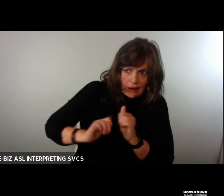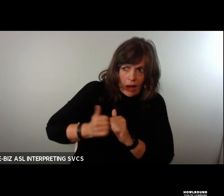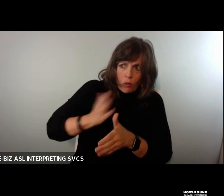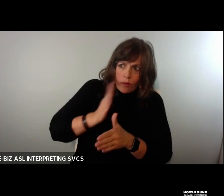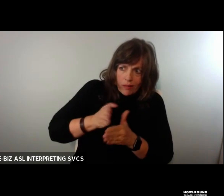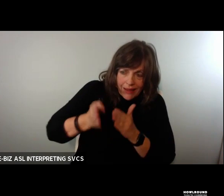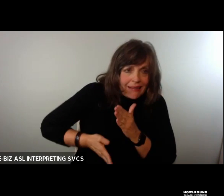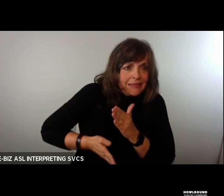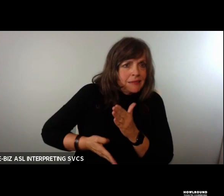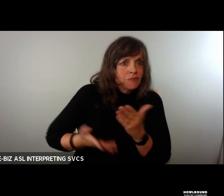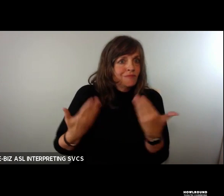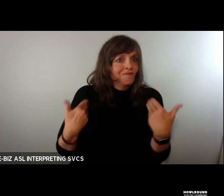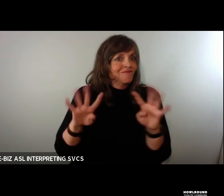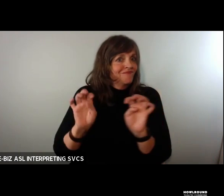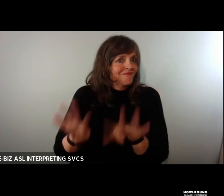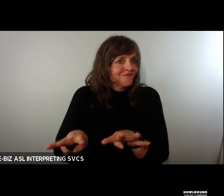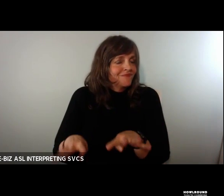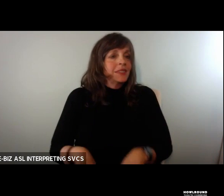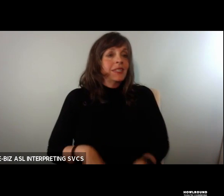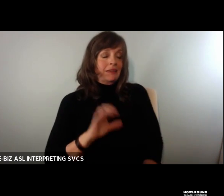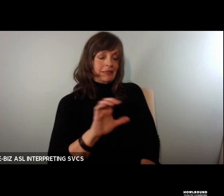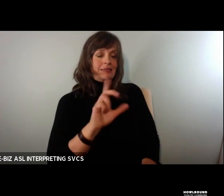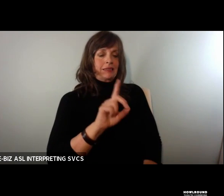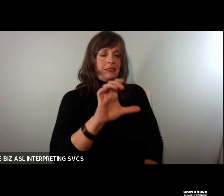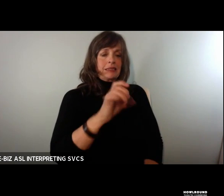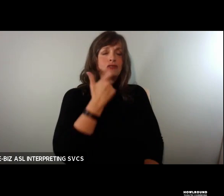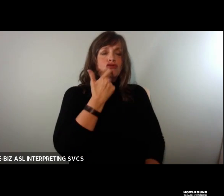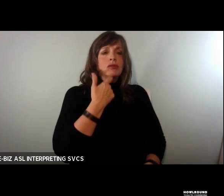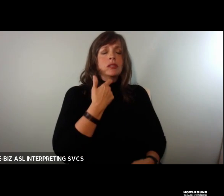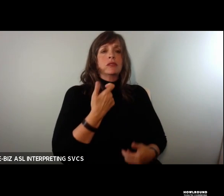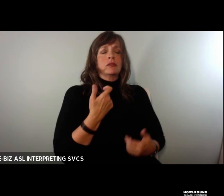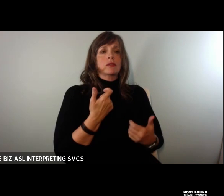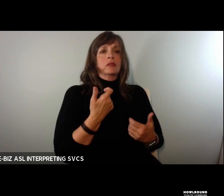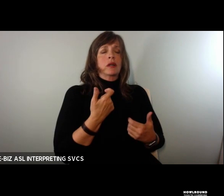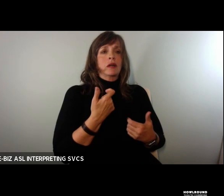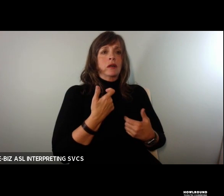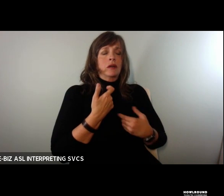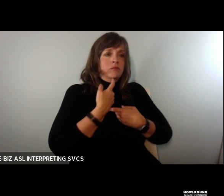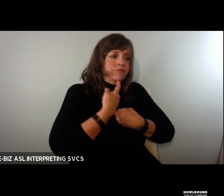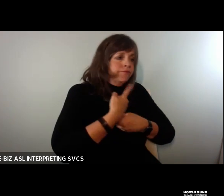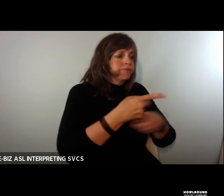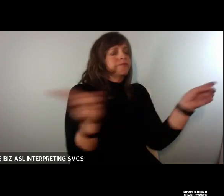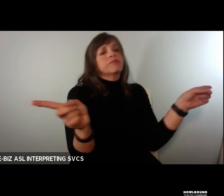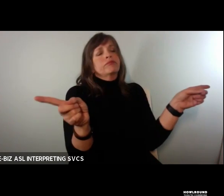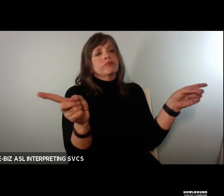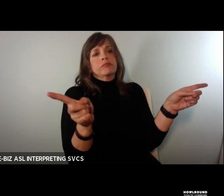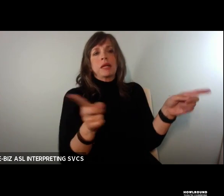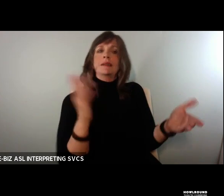I believe, just urged a nationwide halt of gatherings for more than 50 people